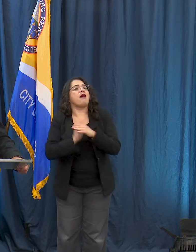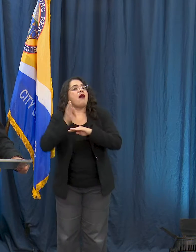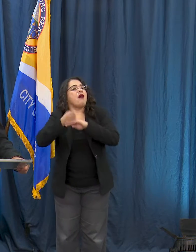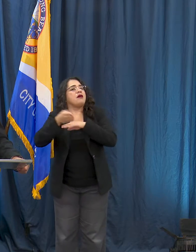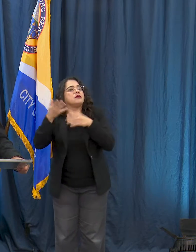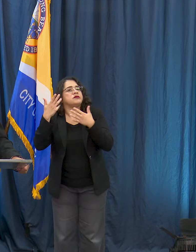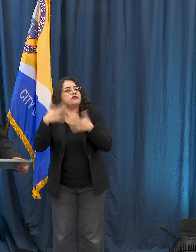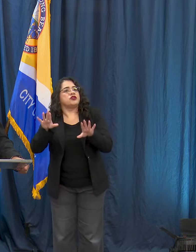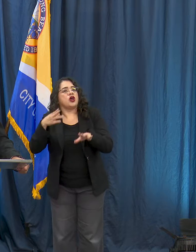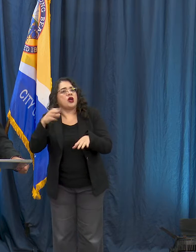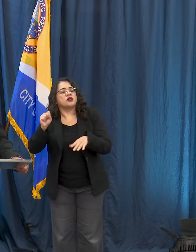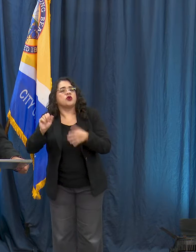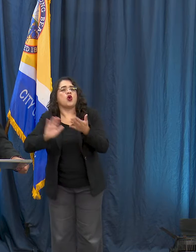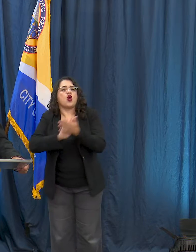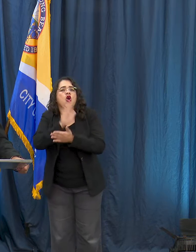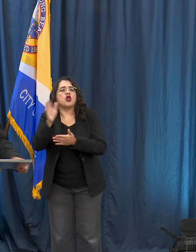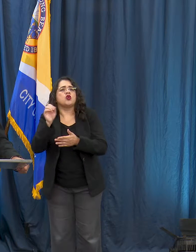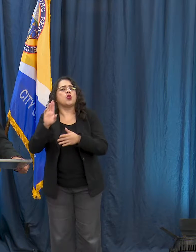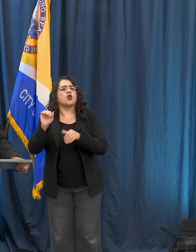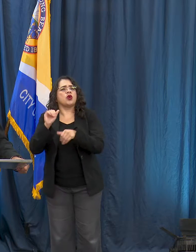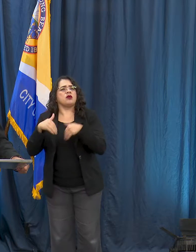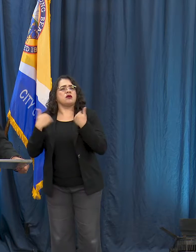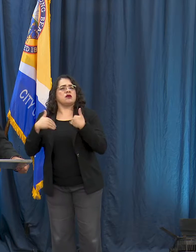the workforce, and that focuses particularly on